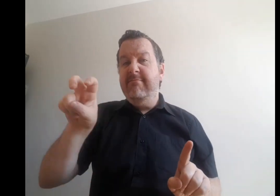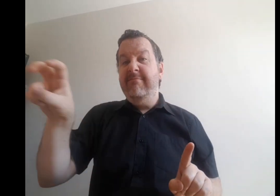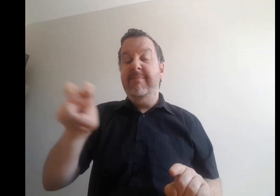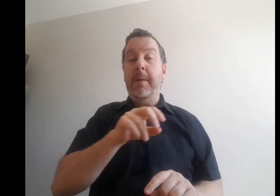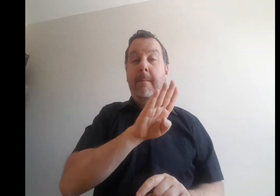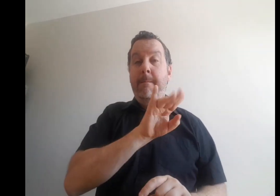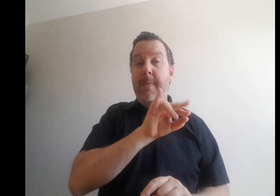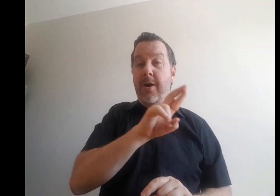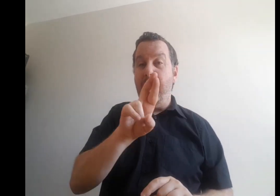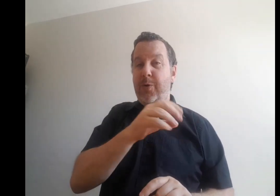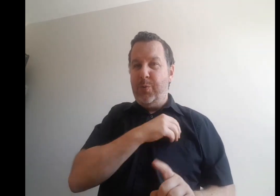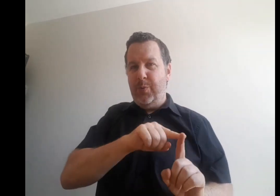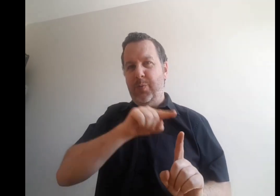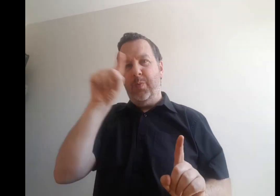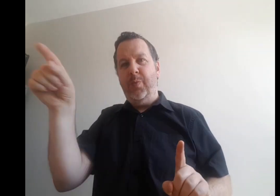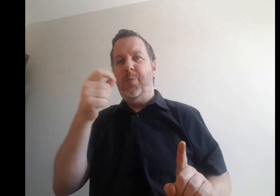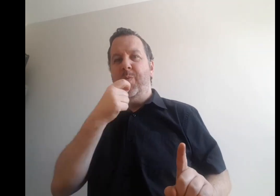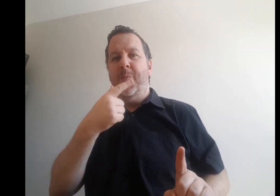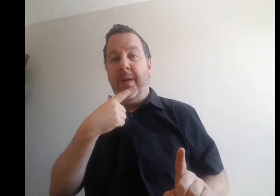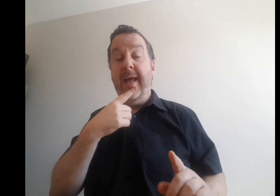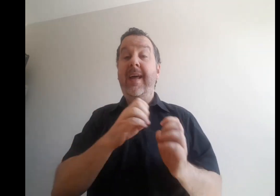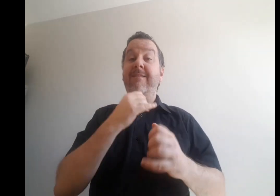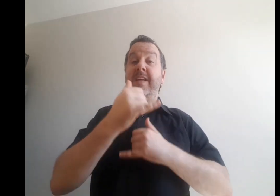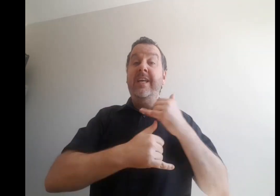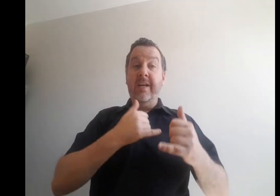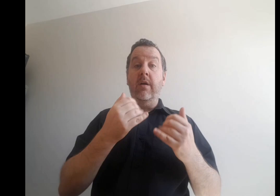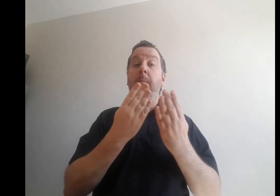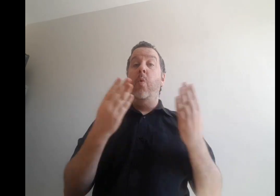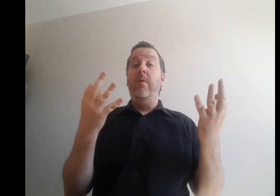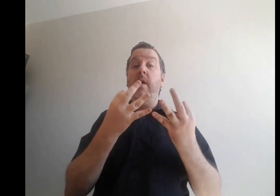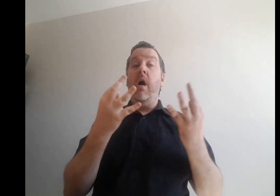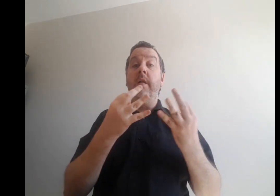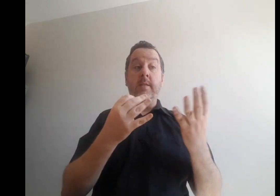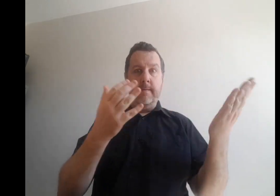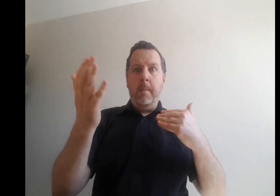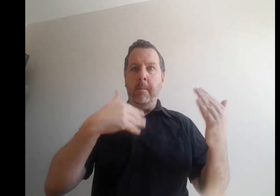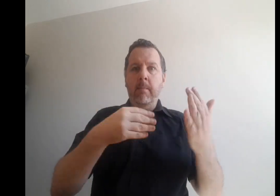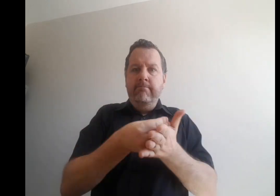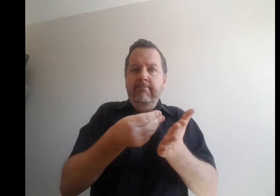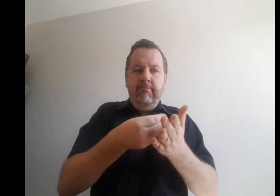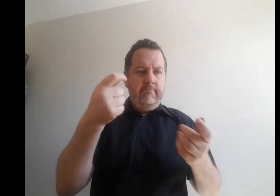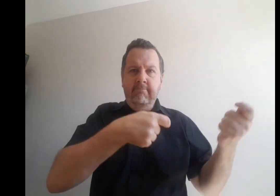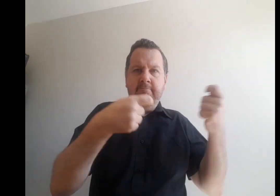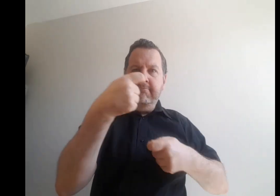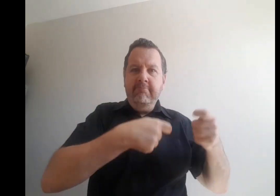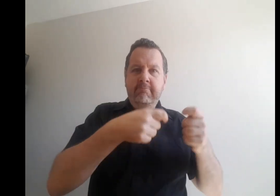And the Guardians would always have a whip-round, and give him money for a new set of clothes for the trip.